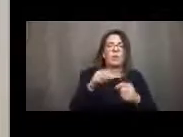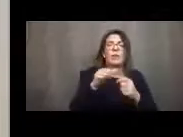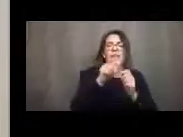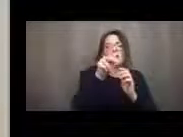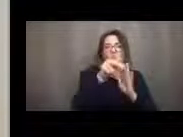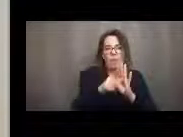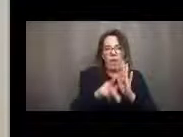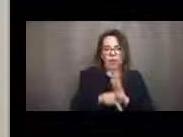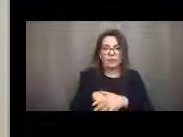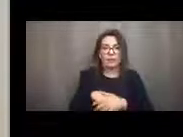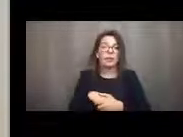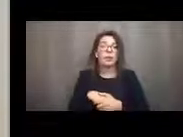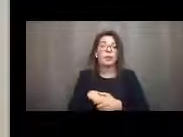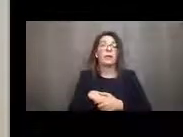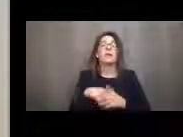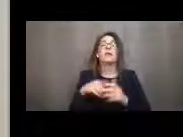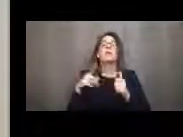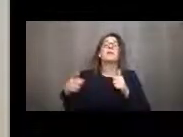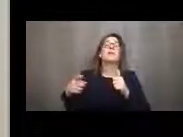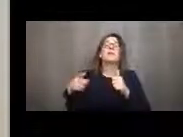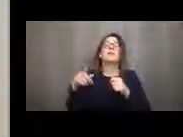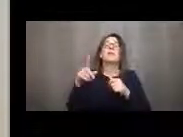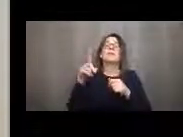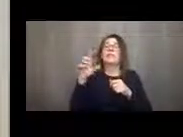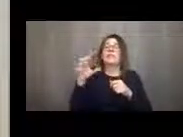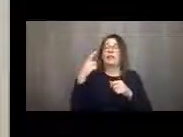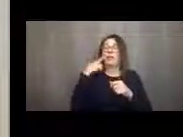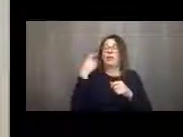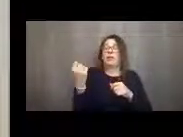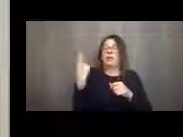So, beginning in December, December 1, 2020,